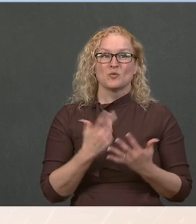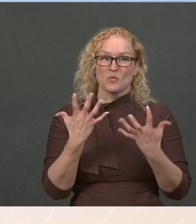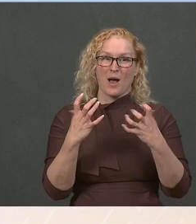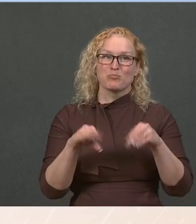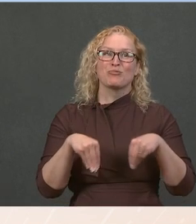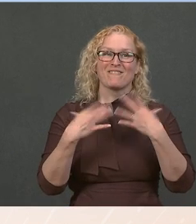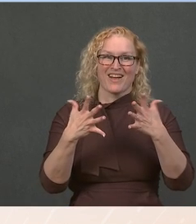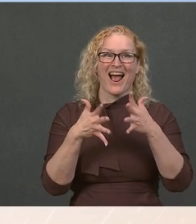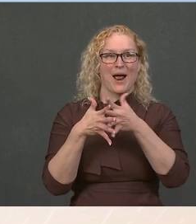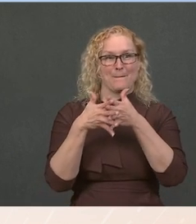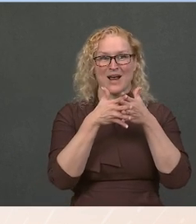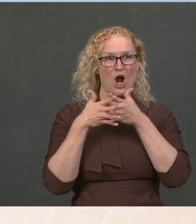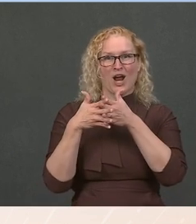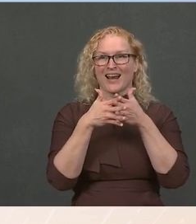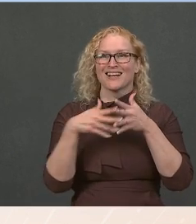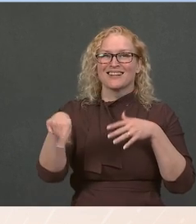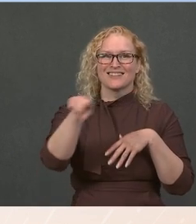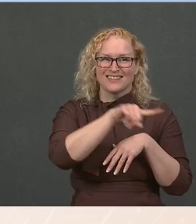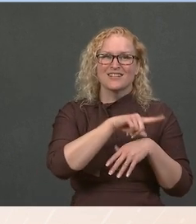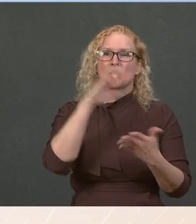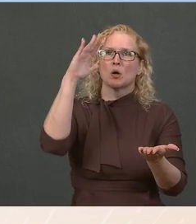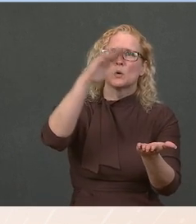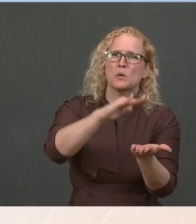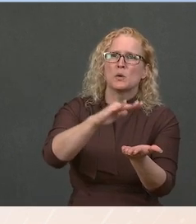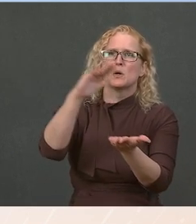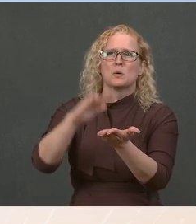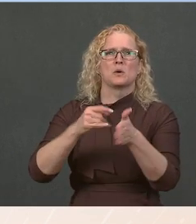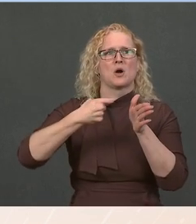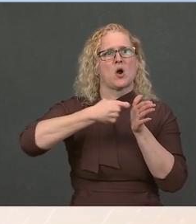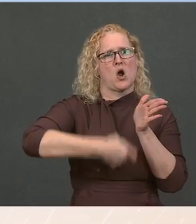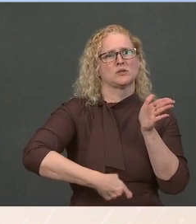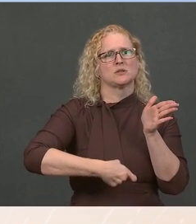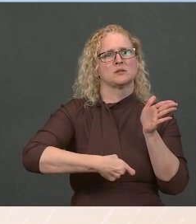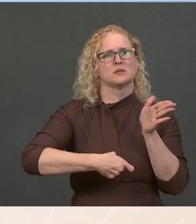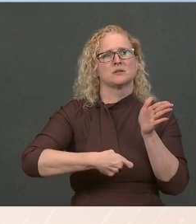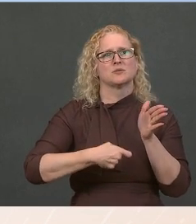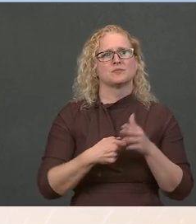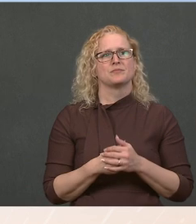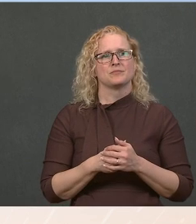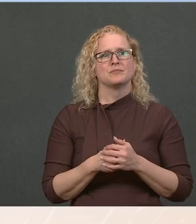And also, it fights inflation. Right? If we get this done, it will help --